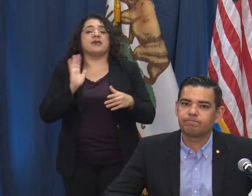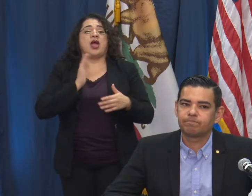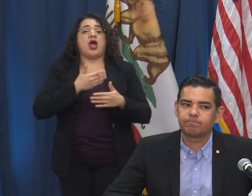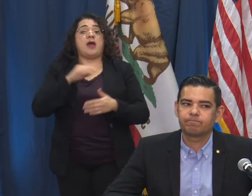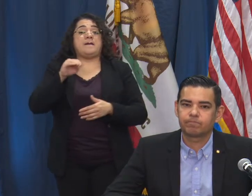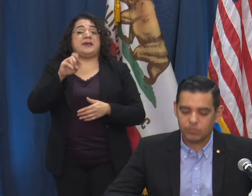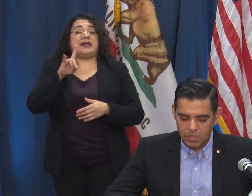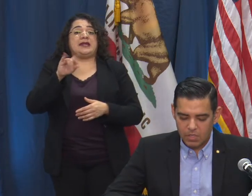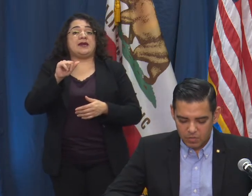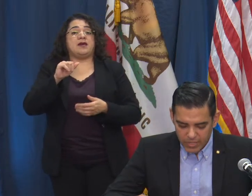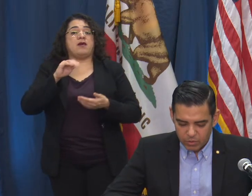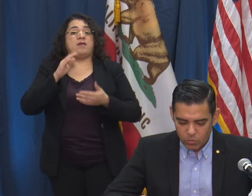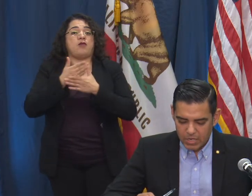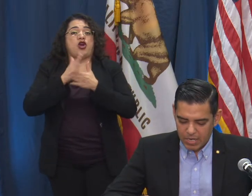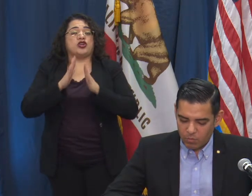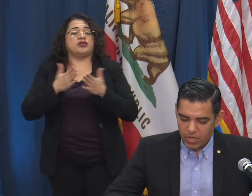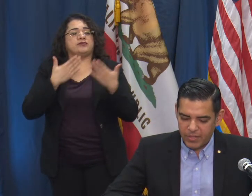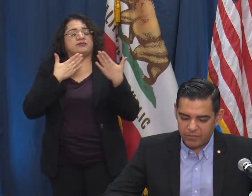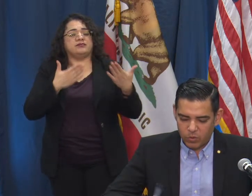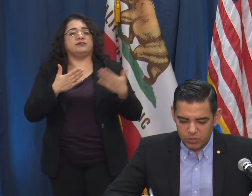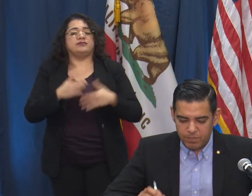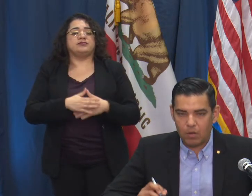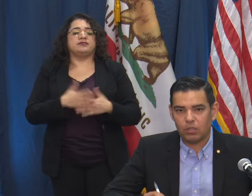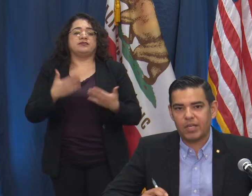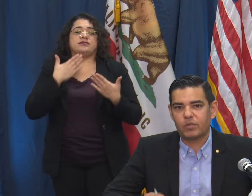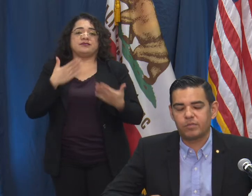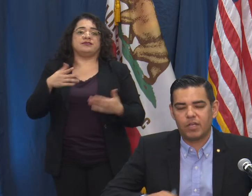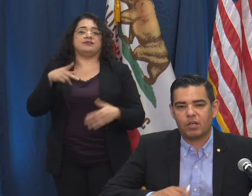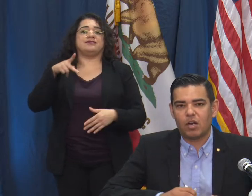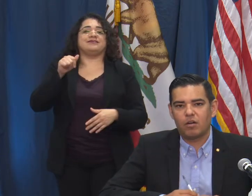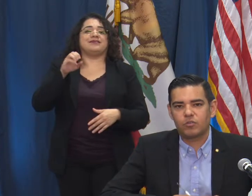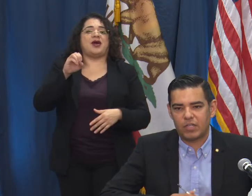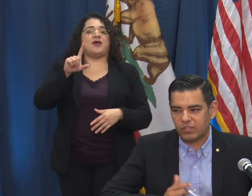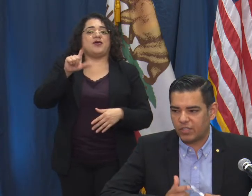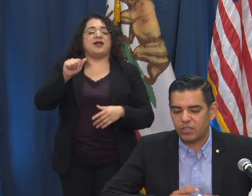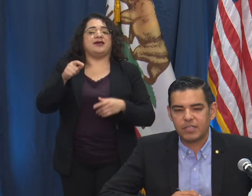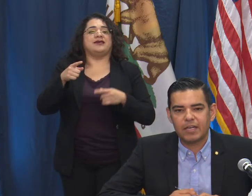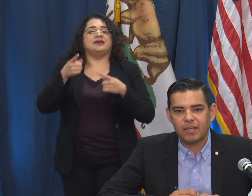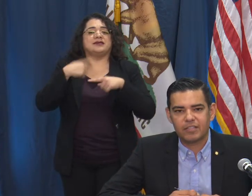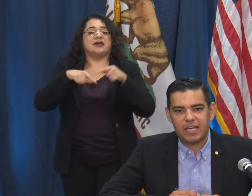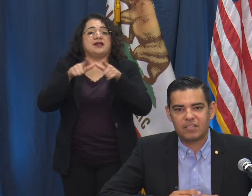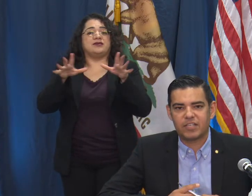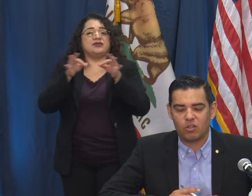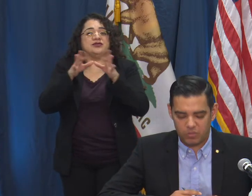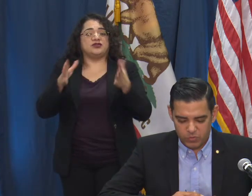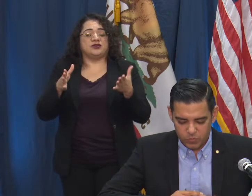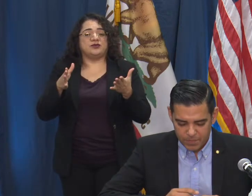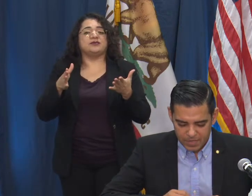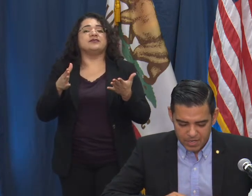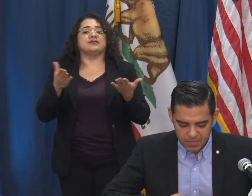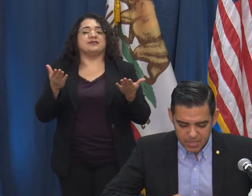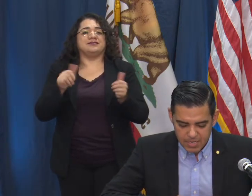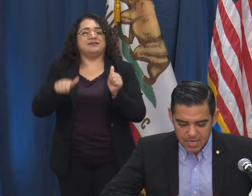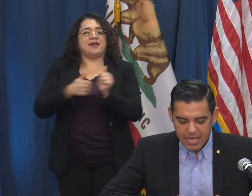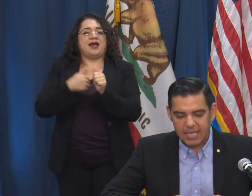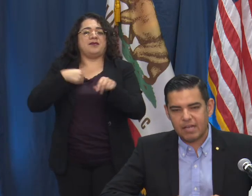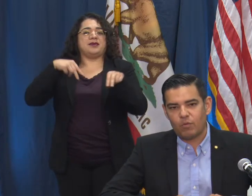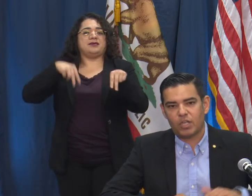Thank you. I want to thank of course Paola who was doing our translation to ASL who's right behind me and now I want